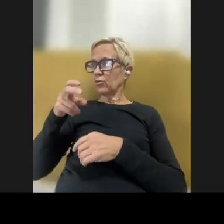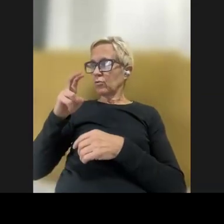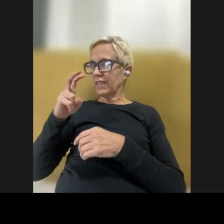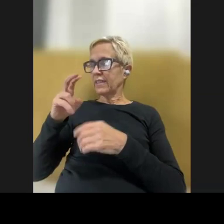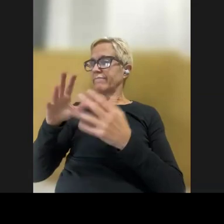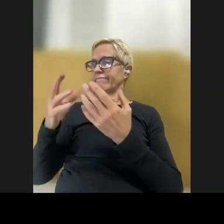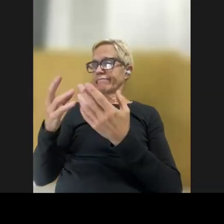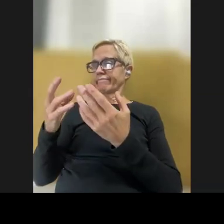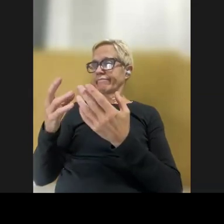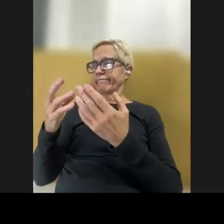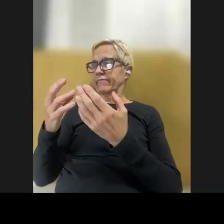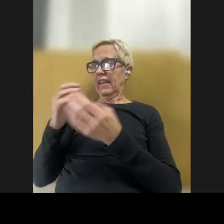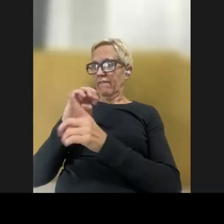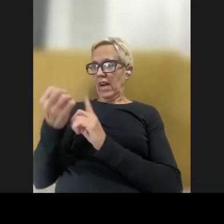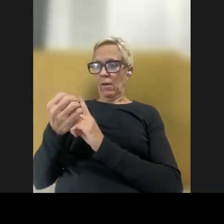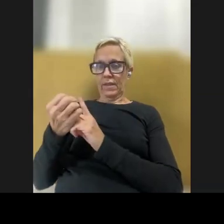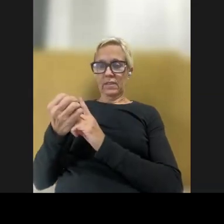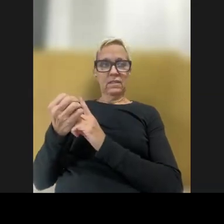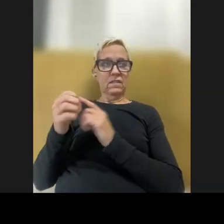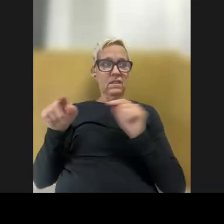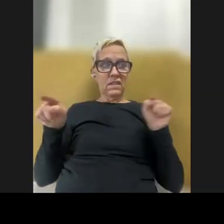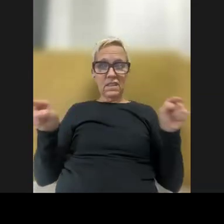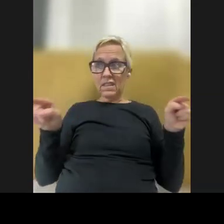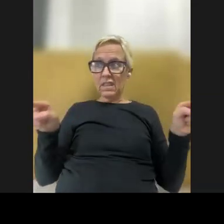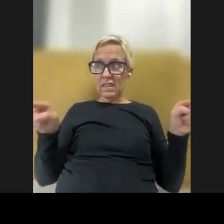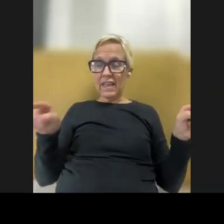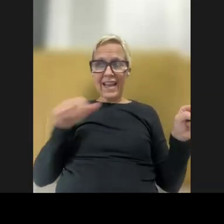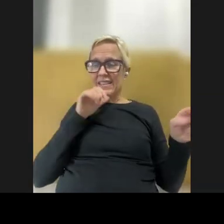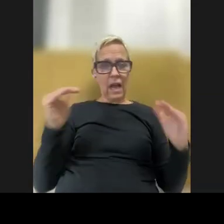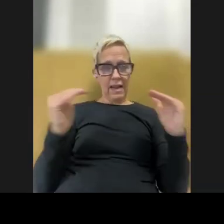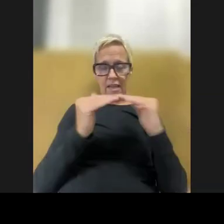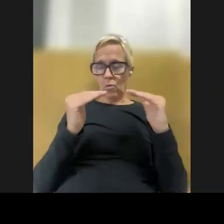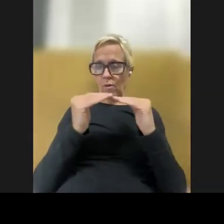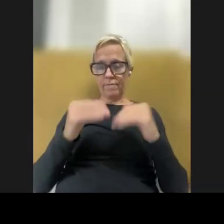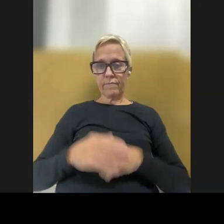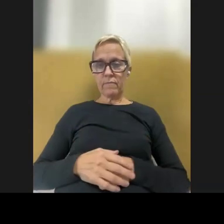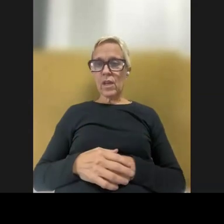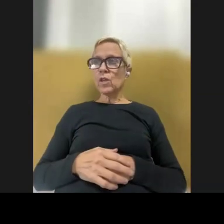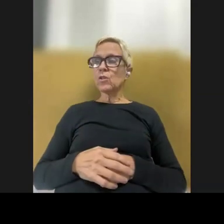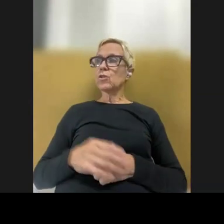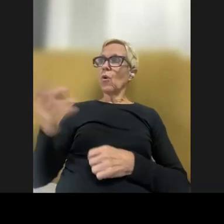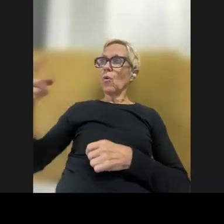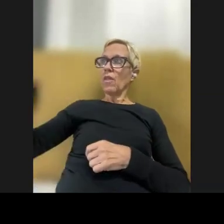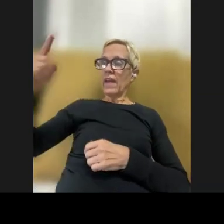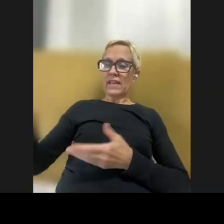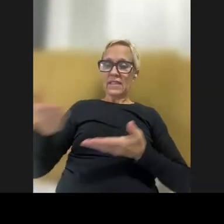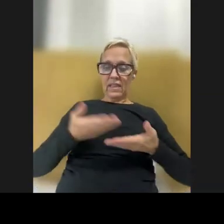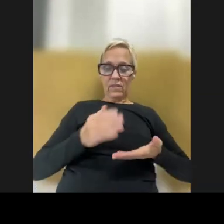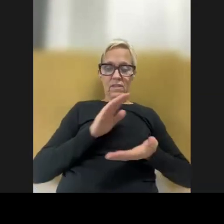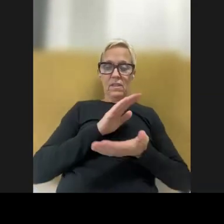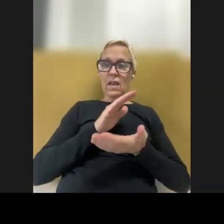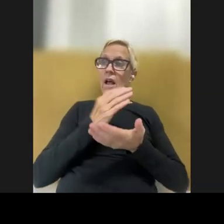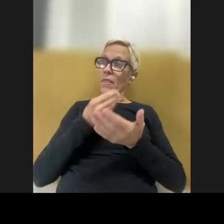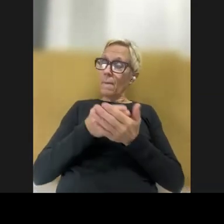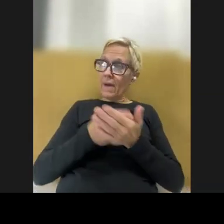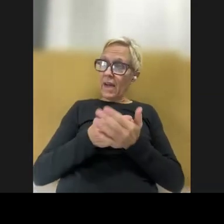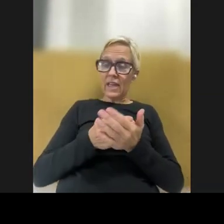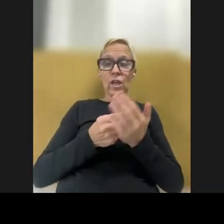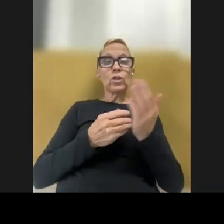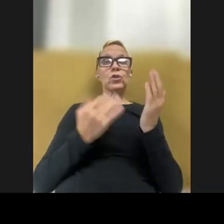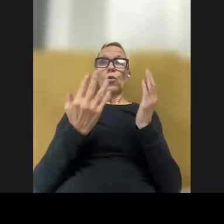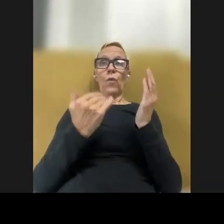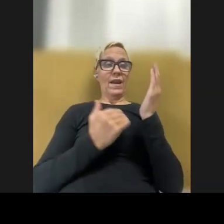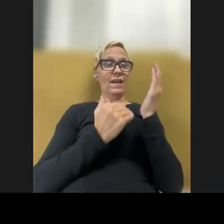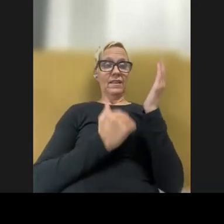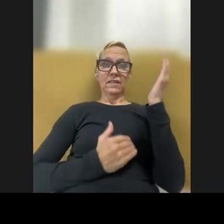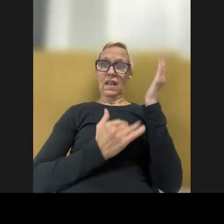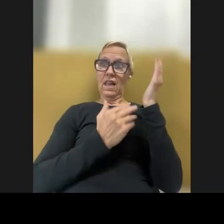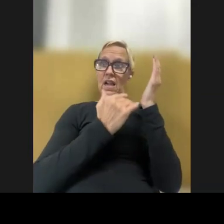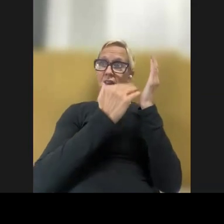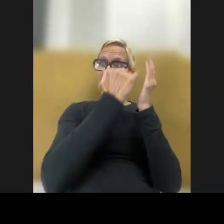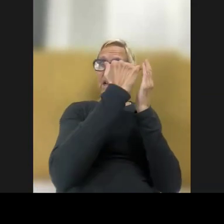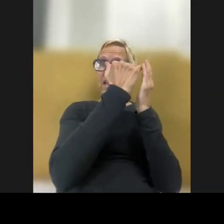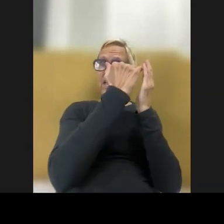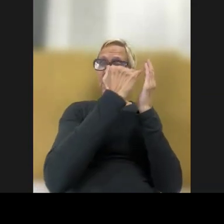Right.